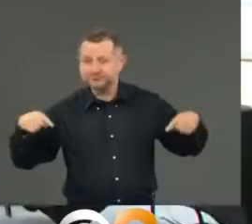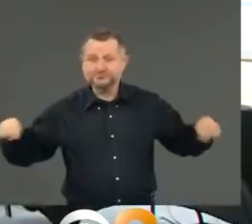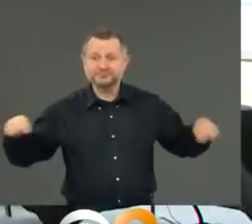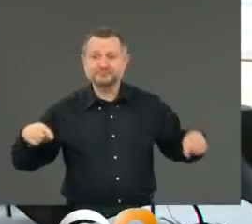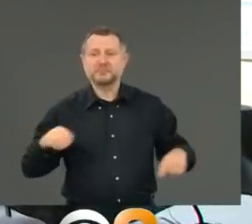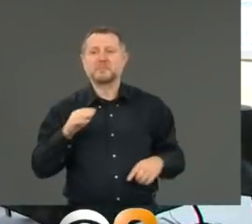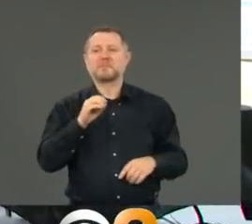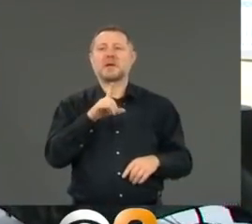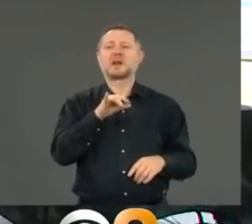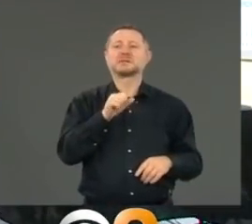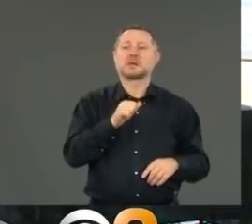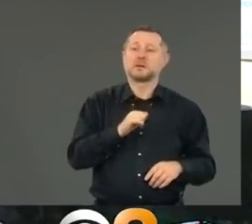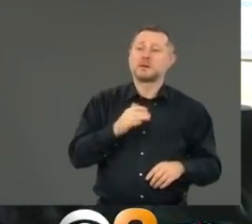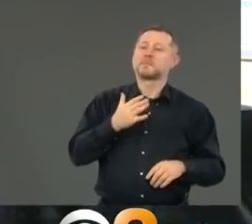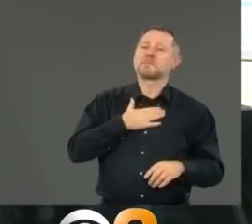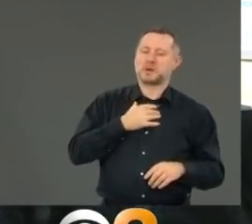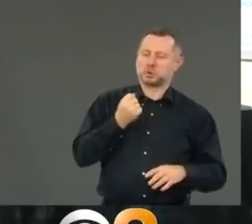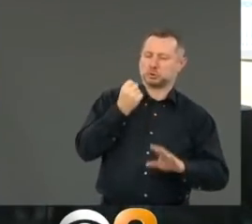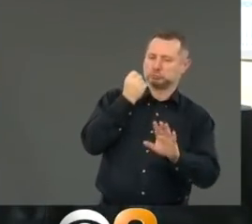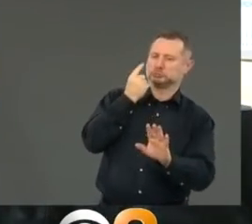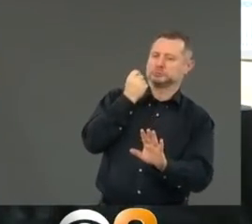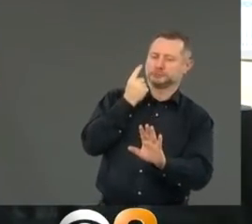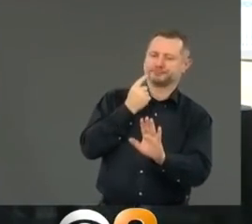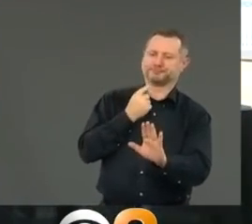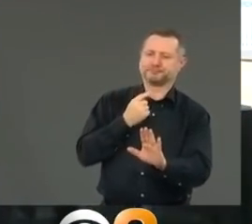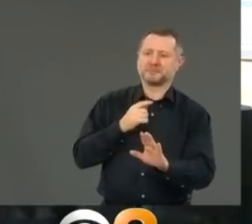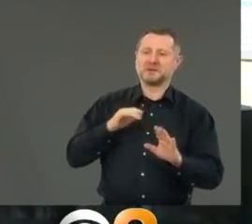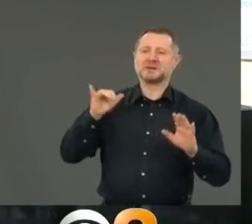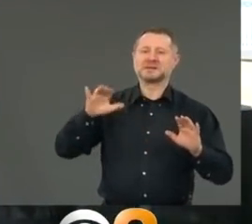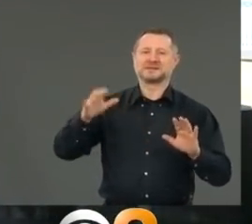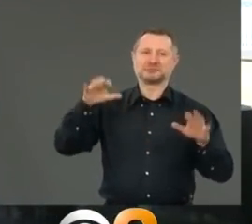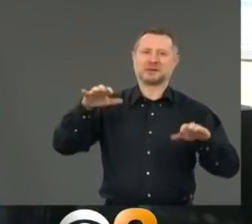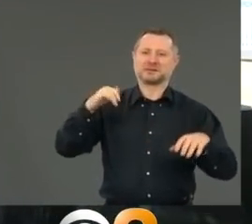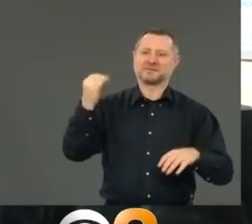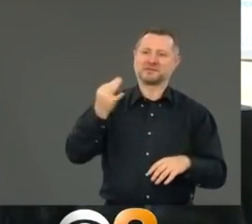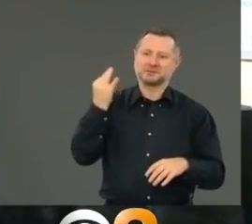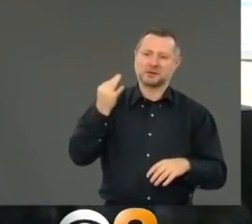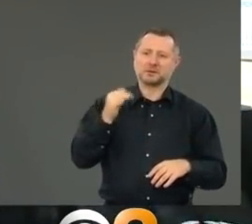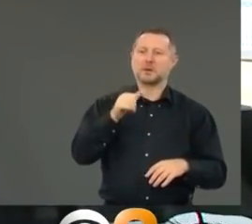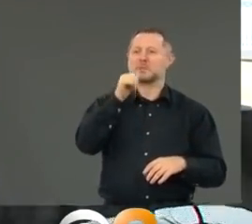THE BAR WAS CROWDED FRIDAY NIGHT. I'M SURE IT'S A GREAT